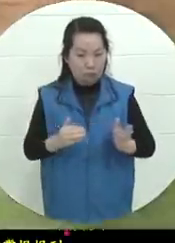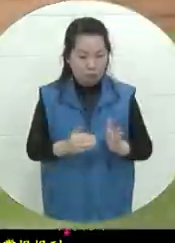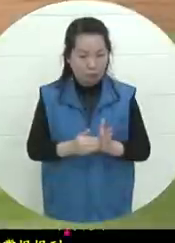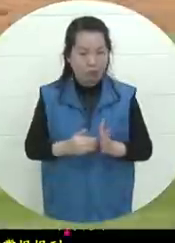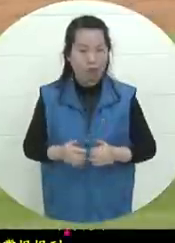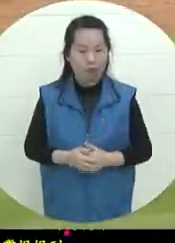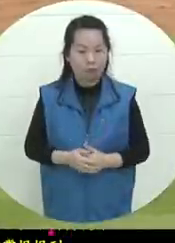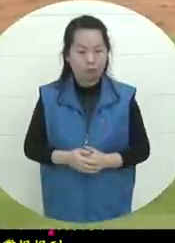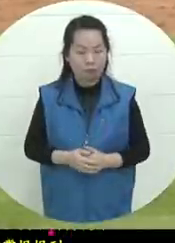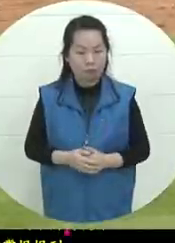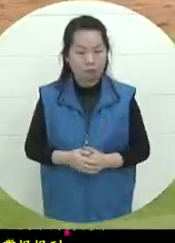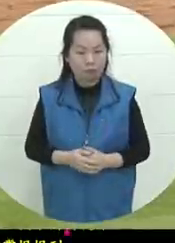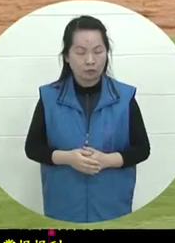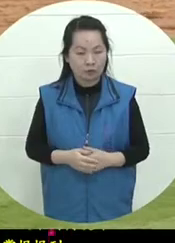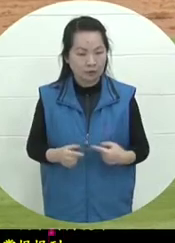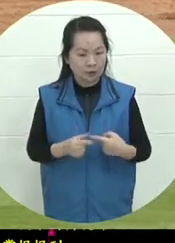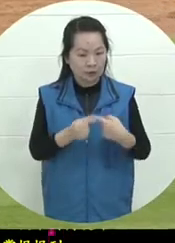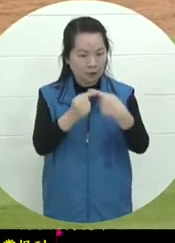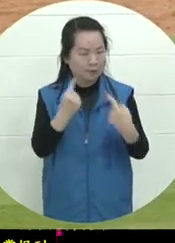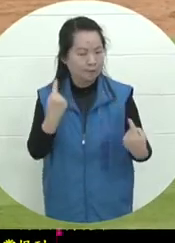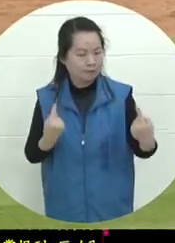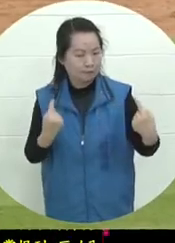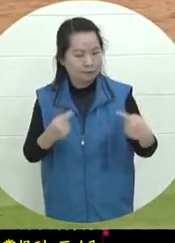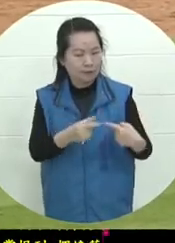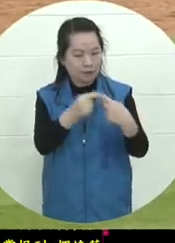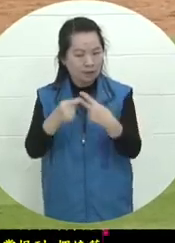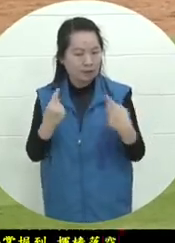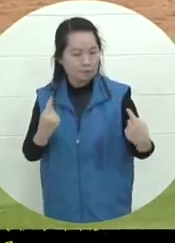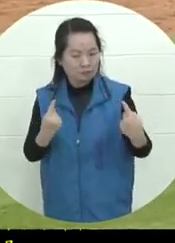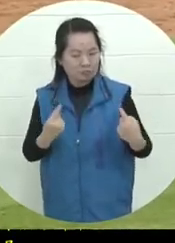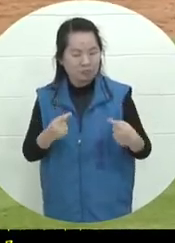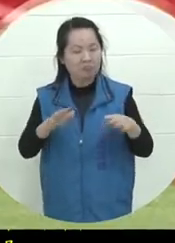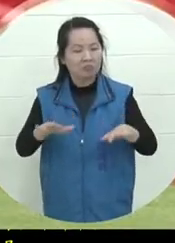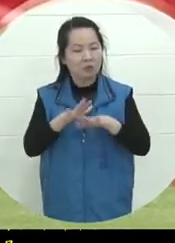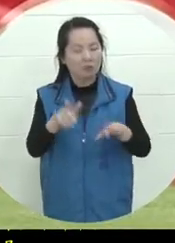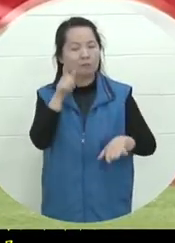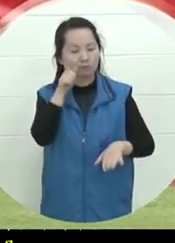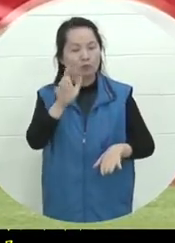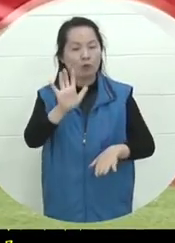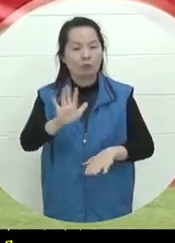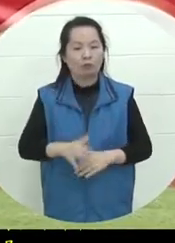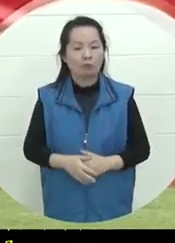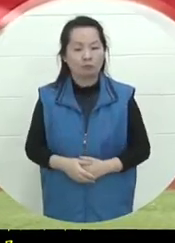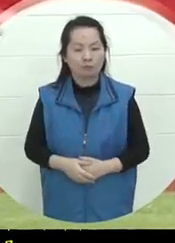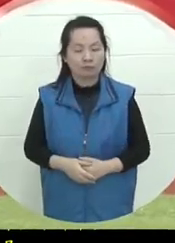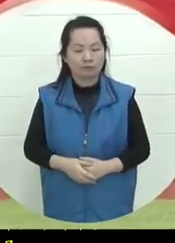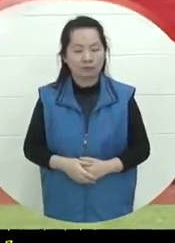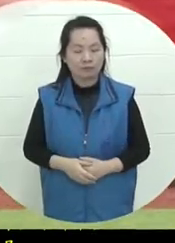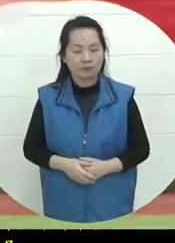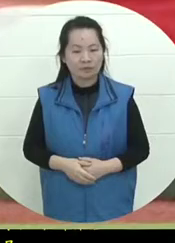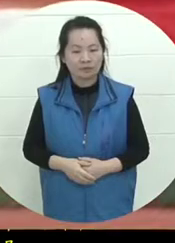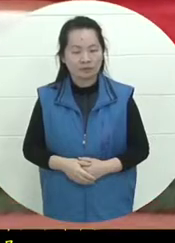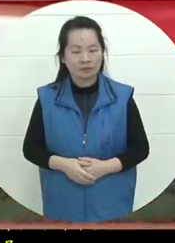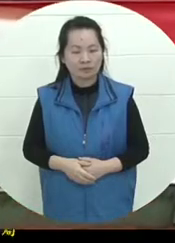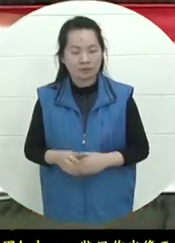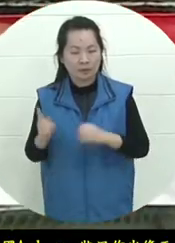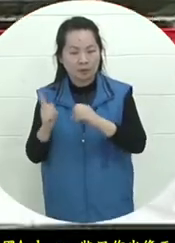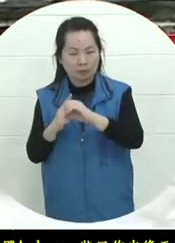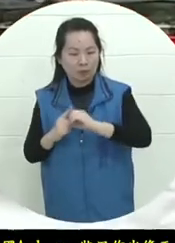it is more stable than in the first game. After creating a ground ball and sending a third formation